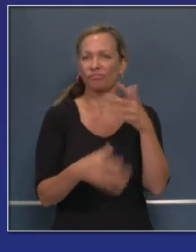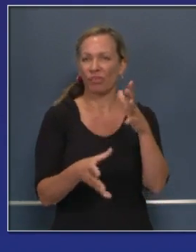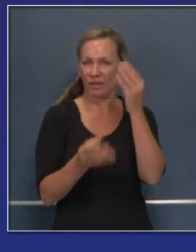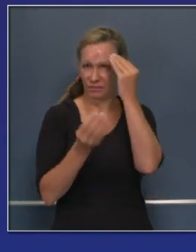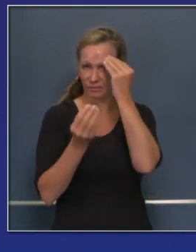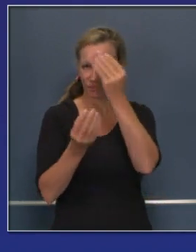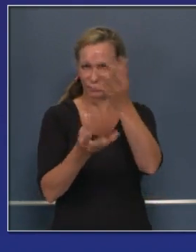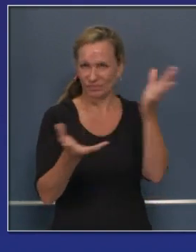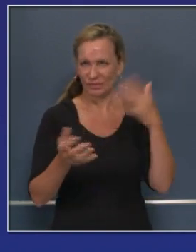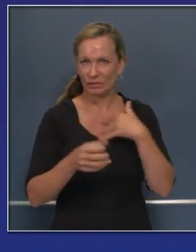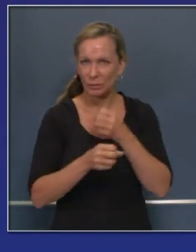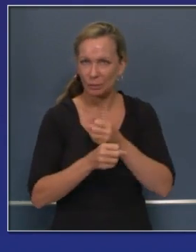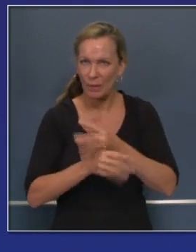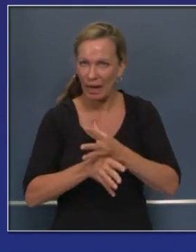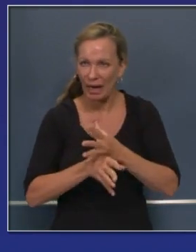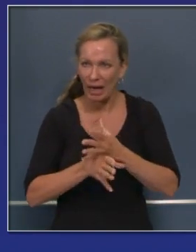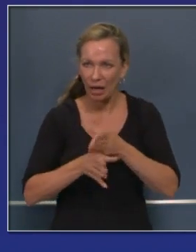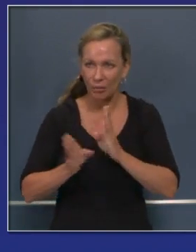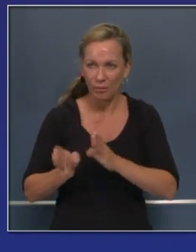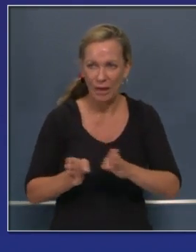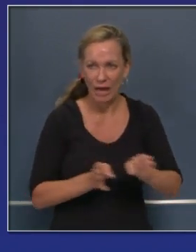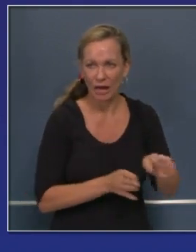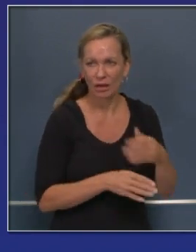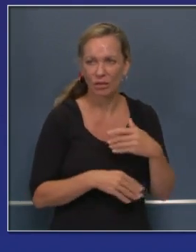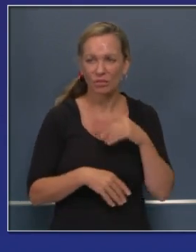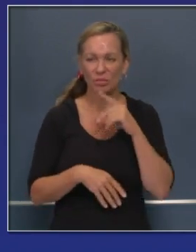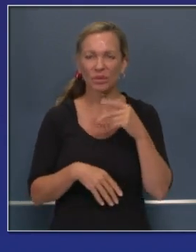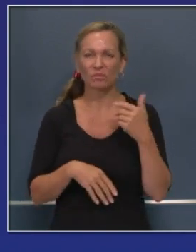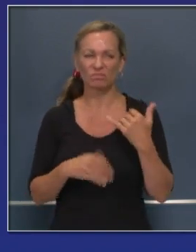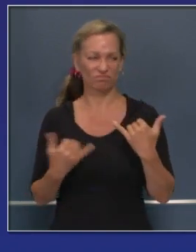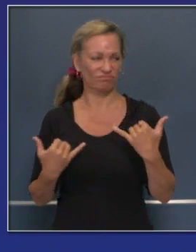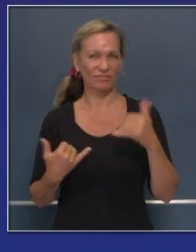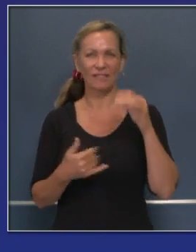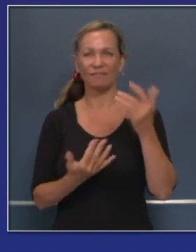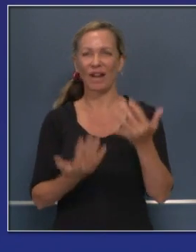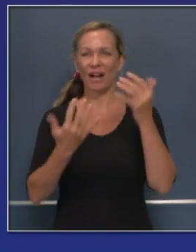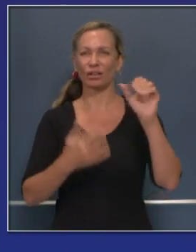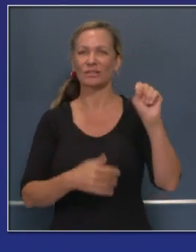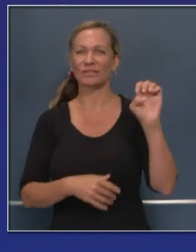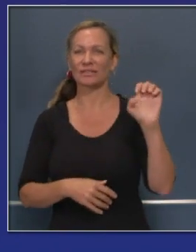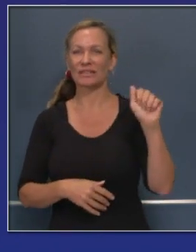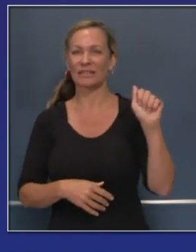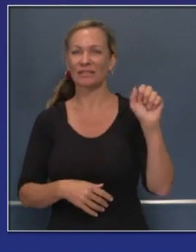WE HAVE HIGHLIGHTED A NUMBER OF THOSE STRATEGIES.